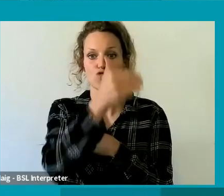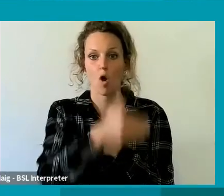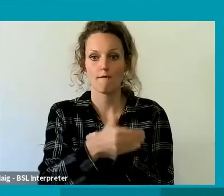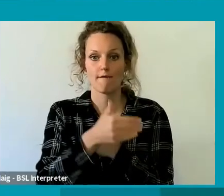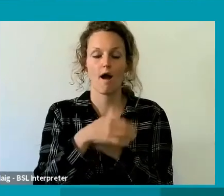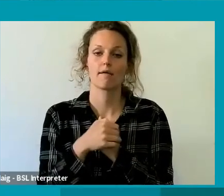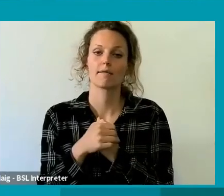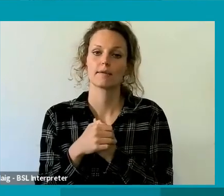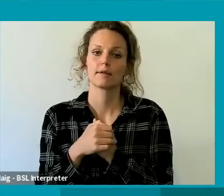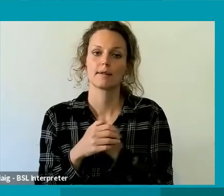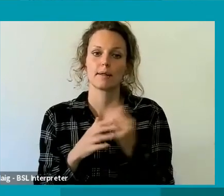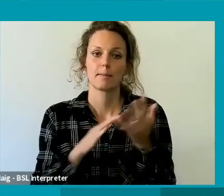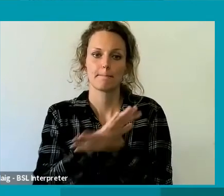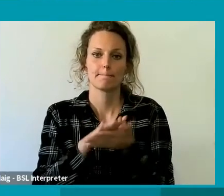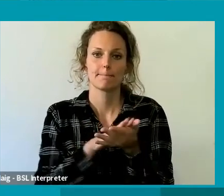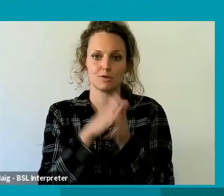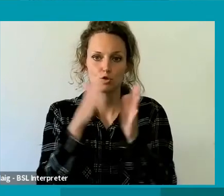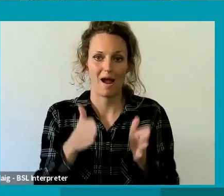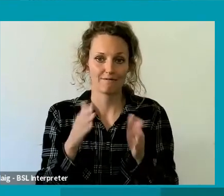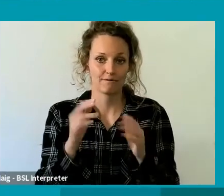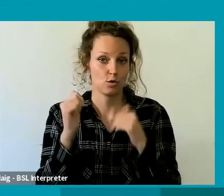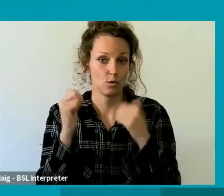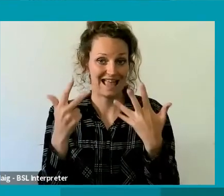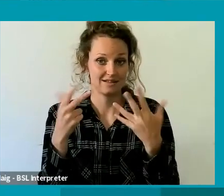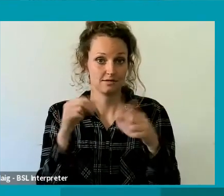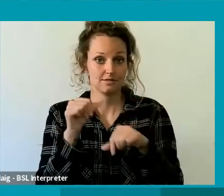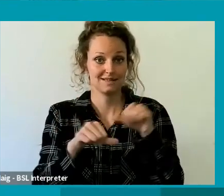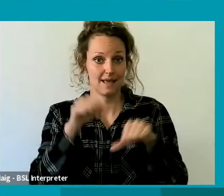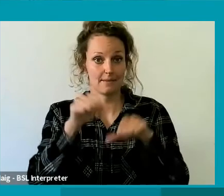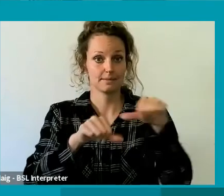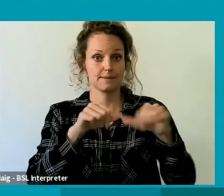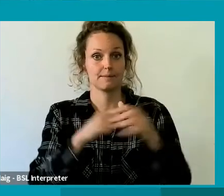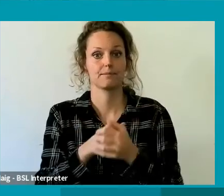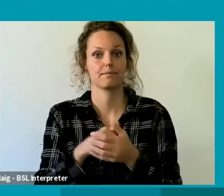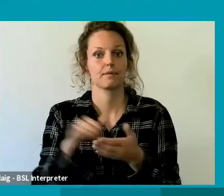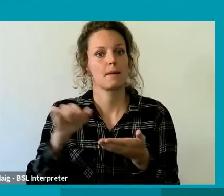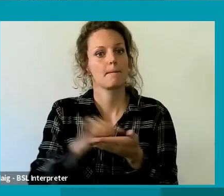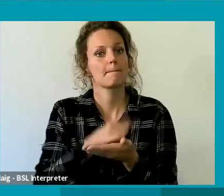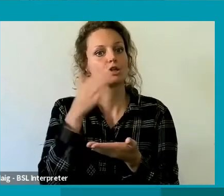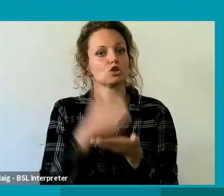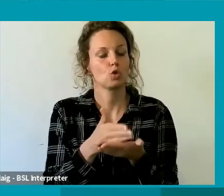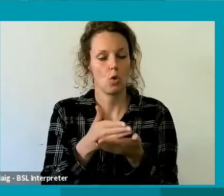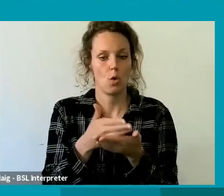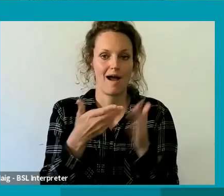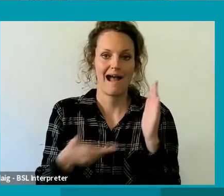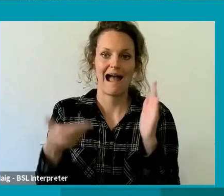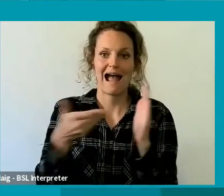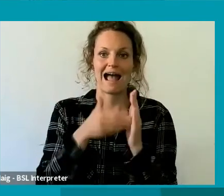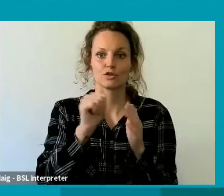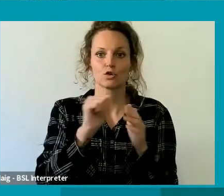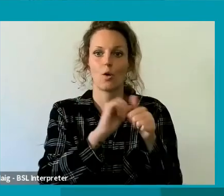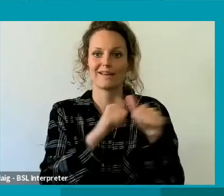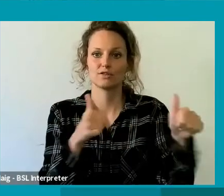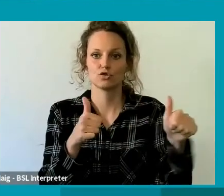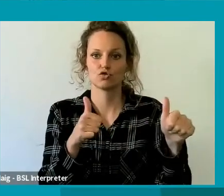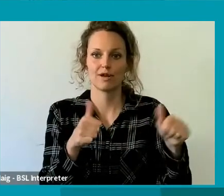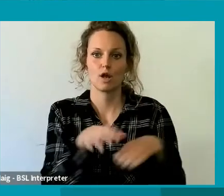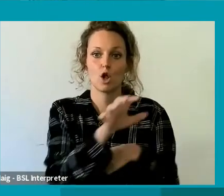And they are making sure that you add your industry and location. Why might you do that? Well, again, if recruiters and